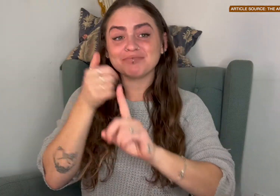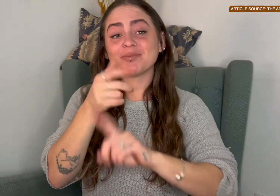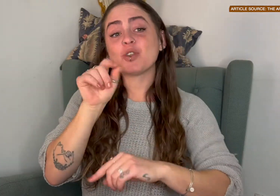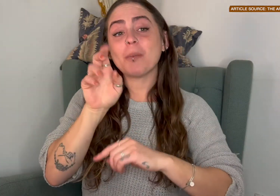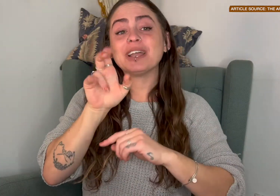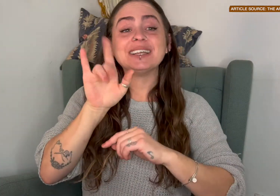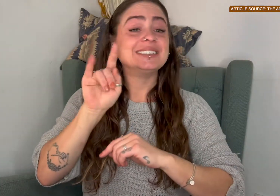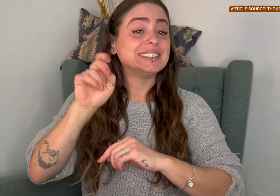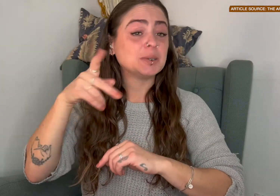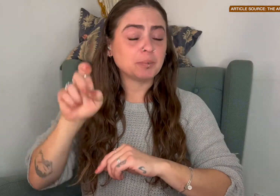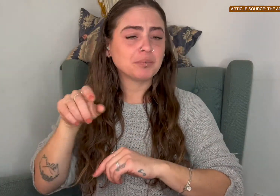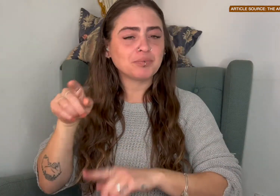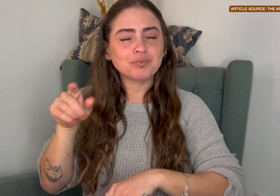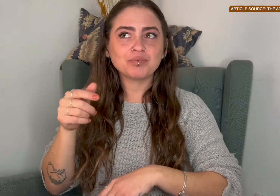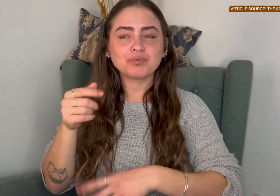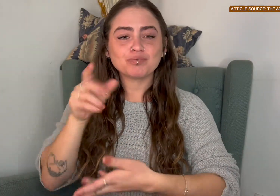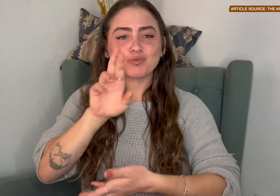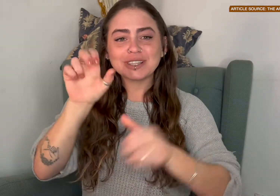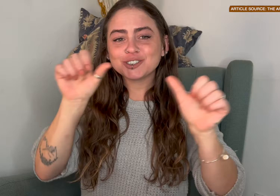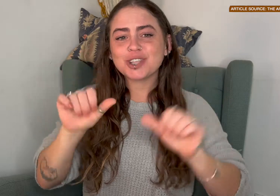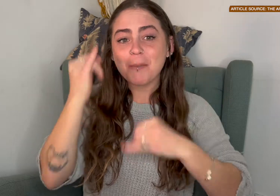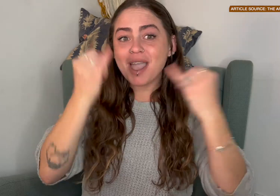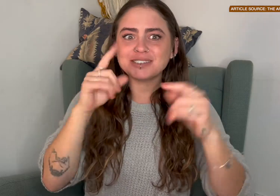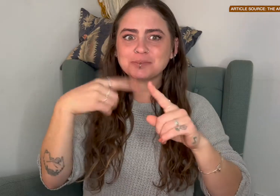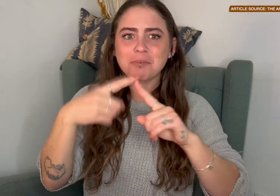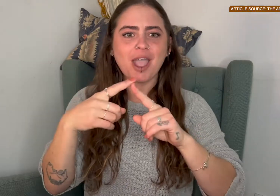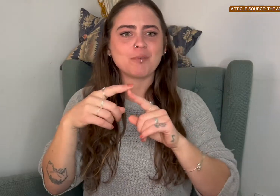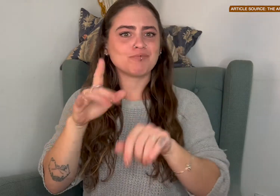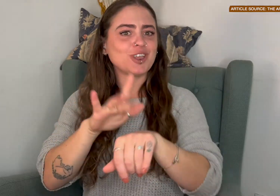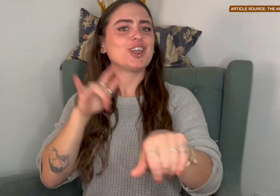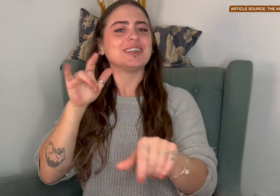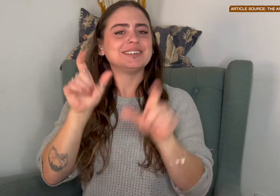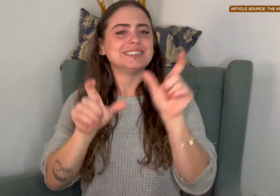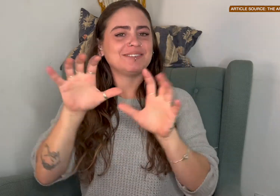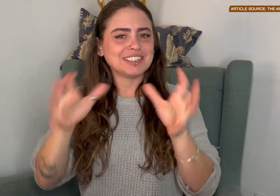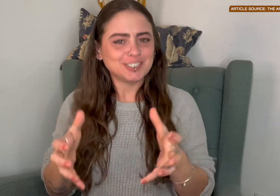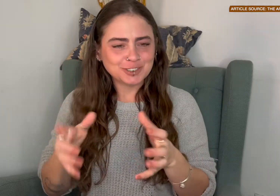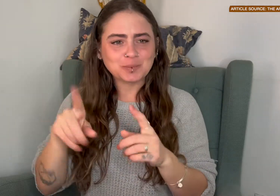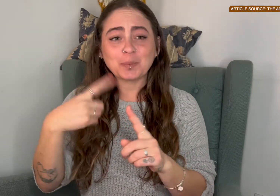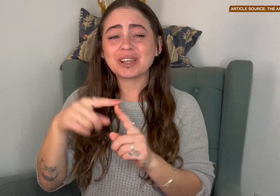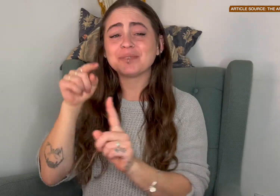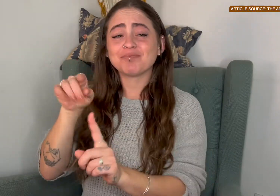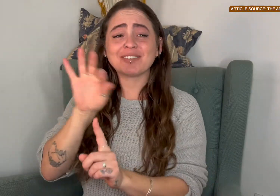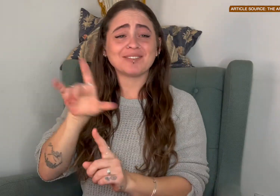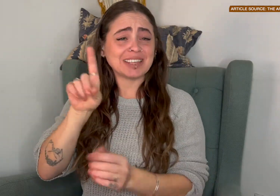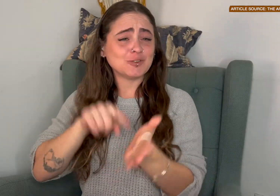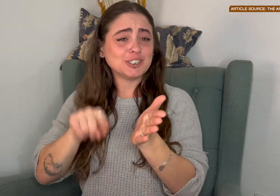Göbekli Tepe reshaped ideas about early civilisation when field research